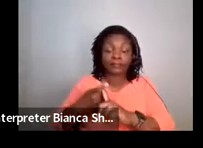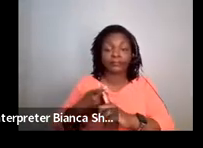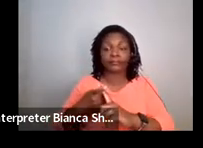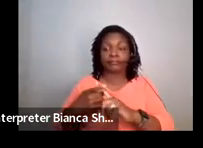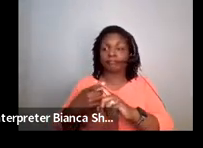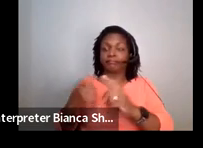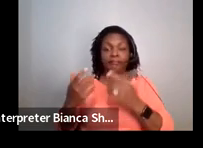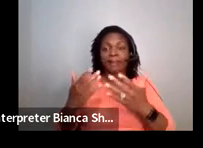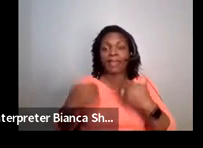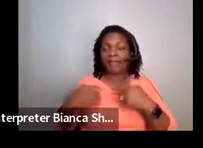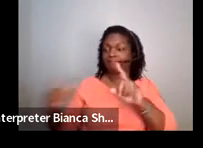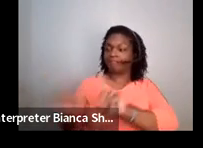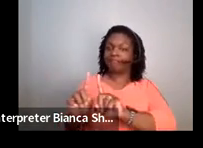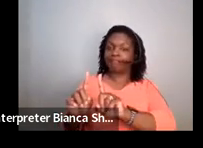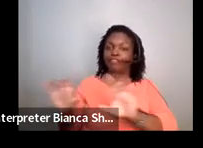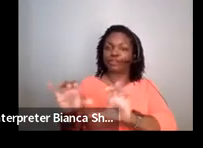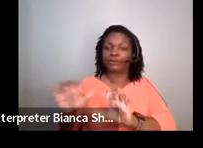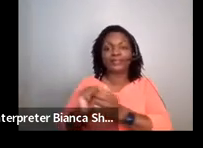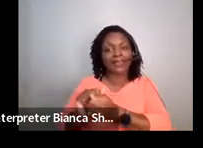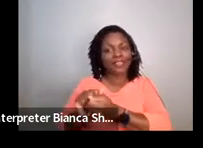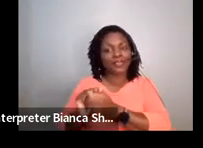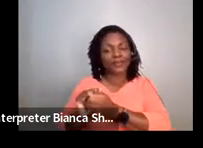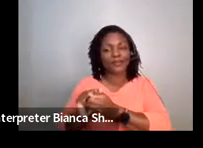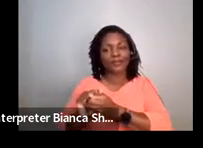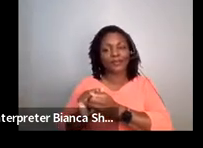you're doing buddy up and do it together we give out free memory screenings.